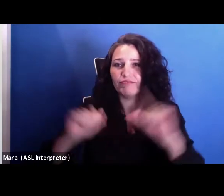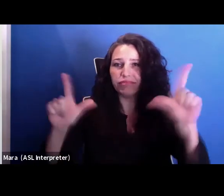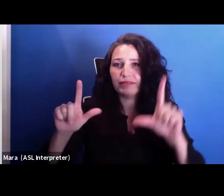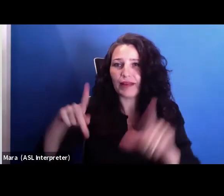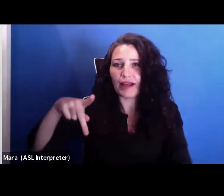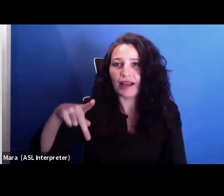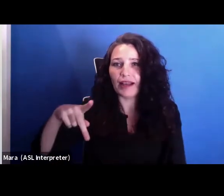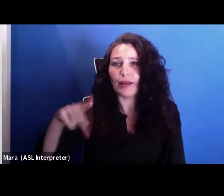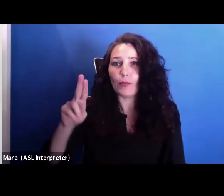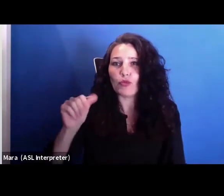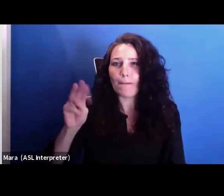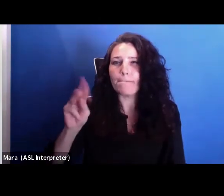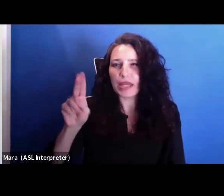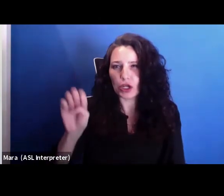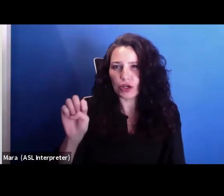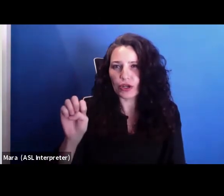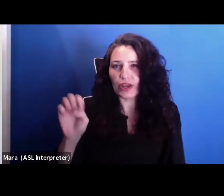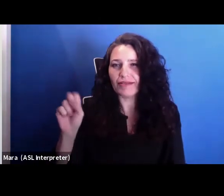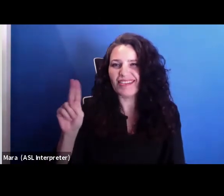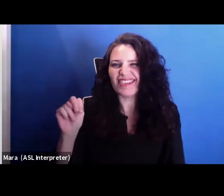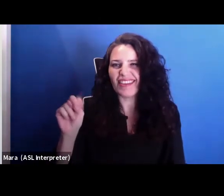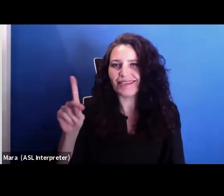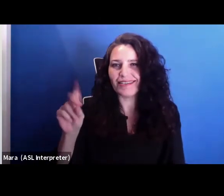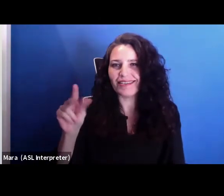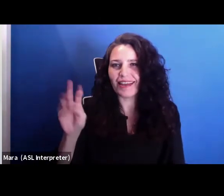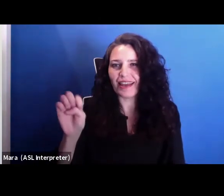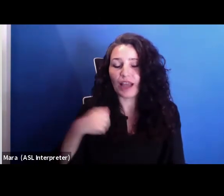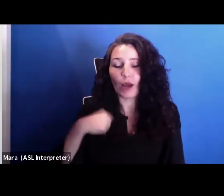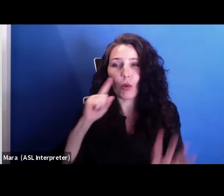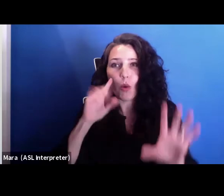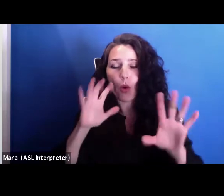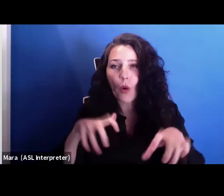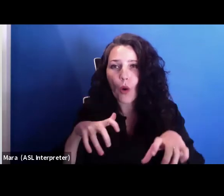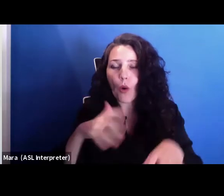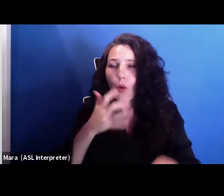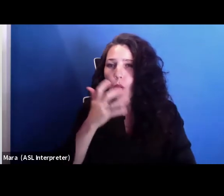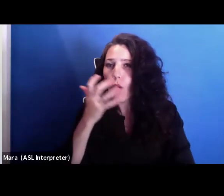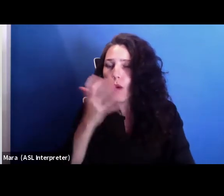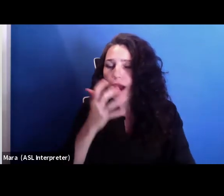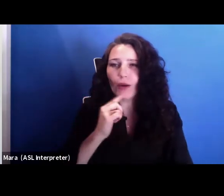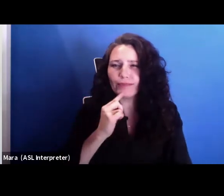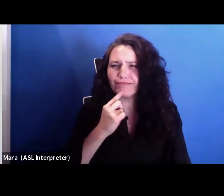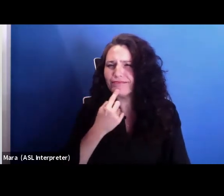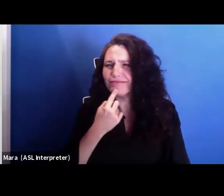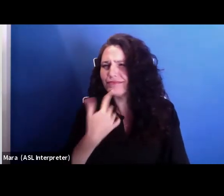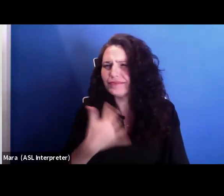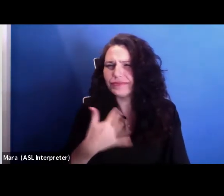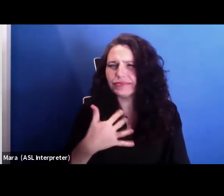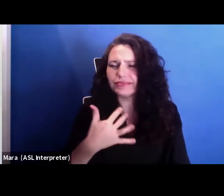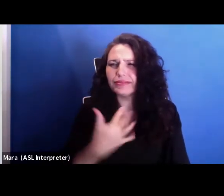This is a film of immense passion and an immense importance, I think.